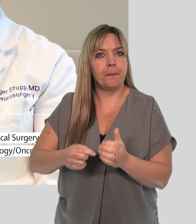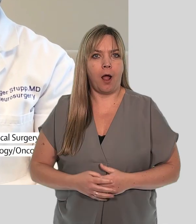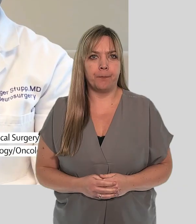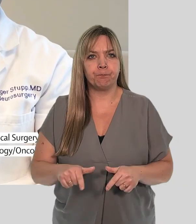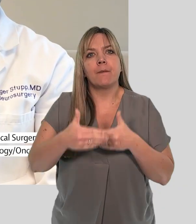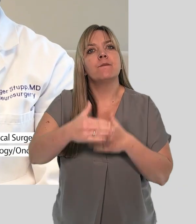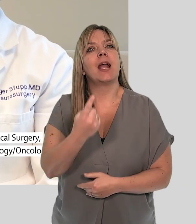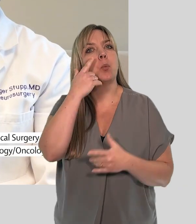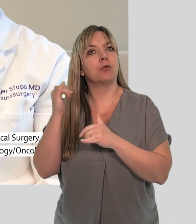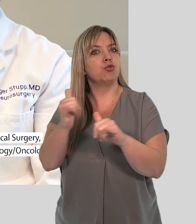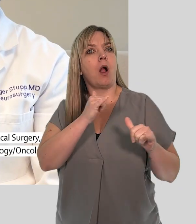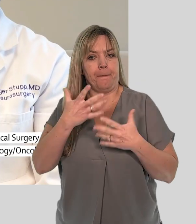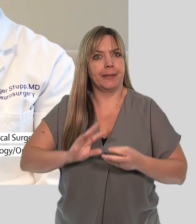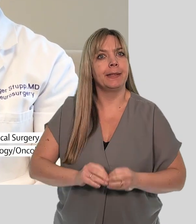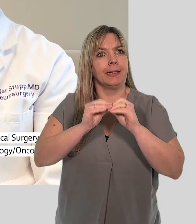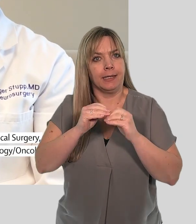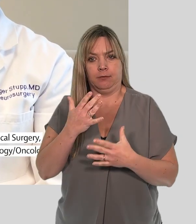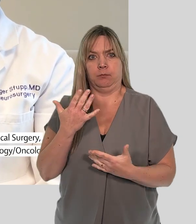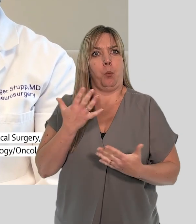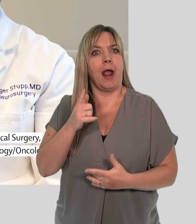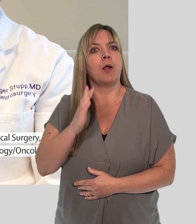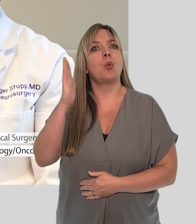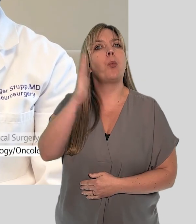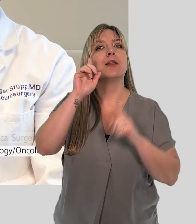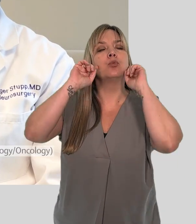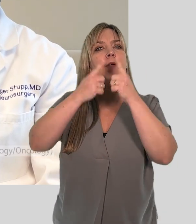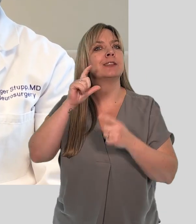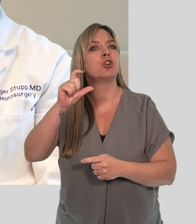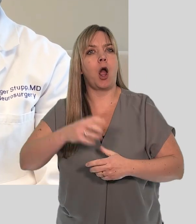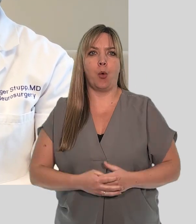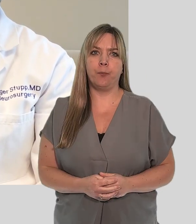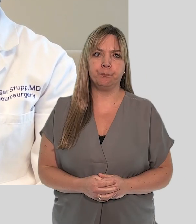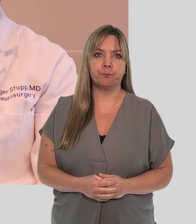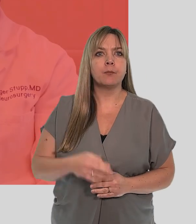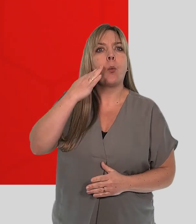This is a phase 1 trial that we conducted at Northwestern University in Chicago.